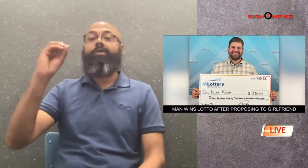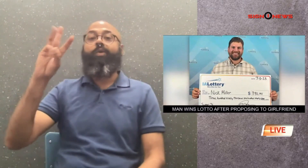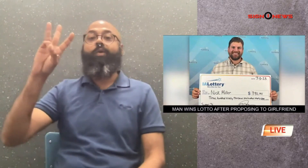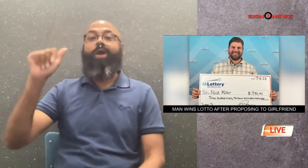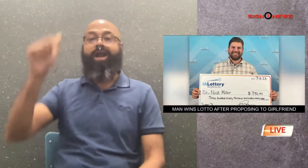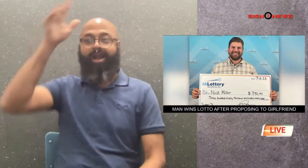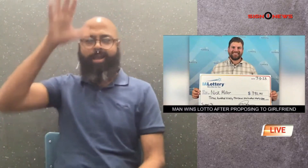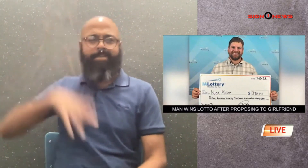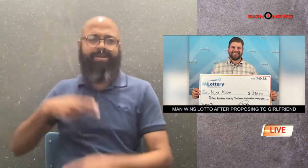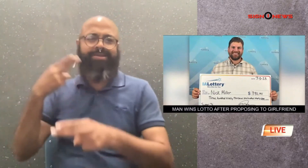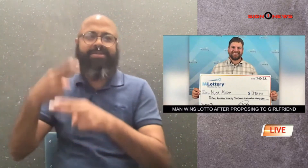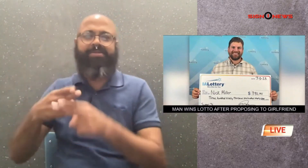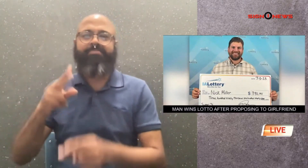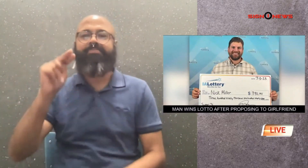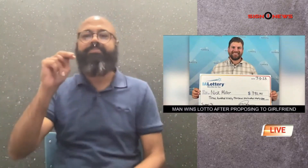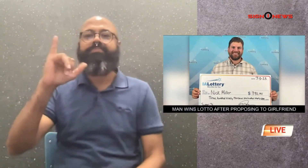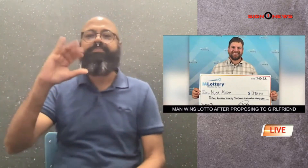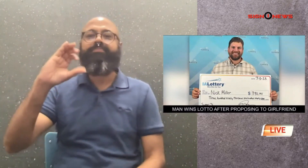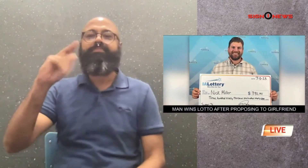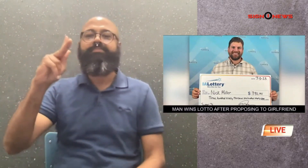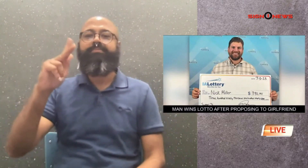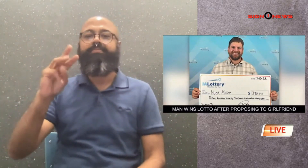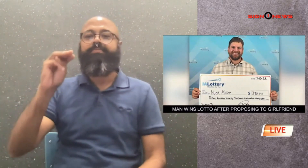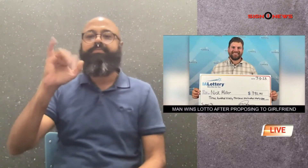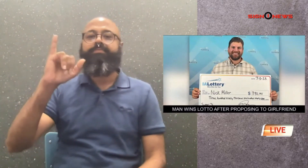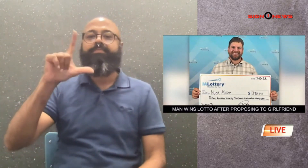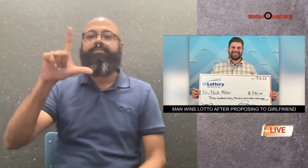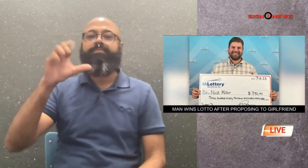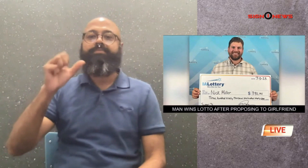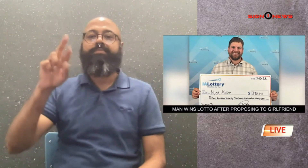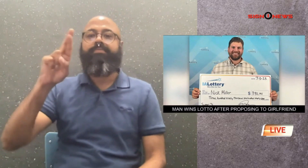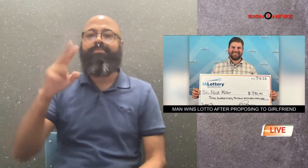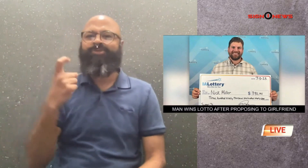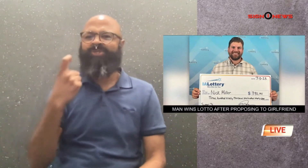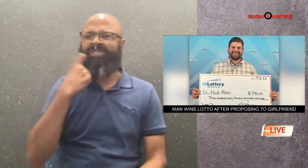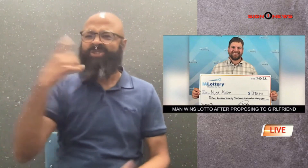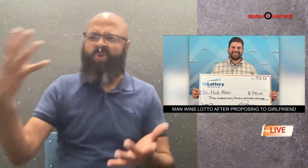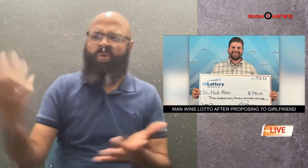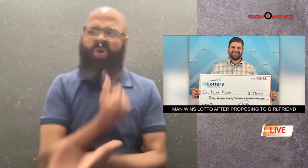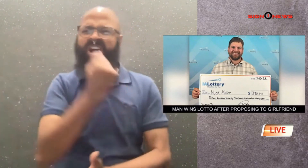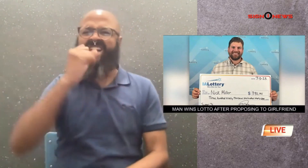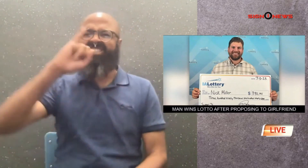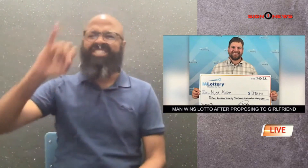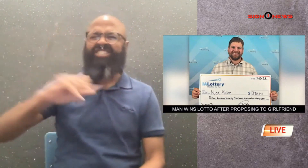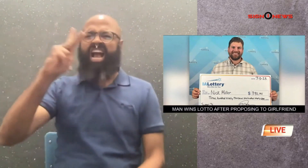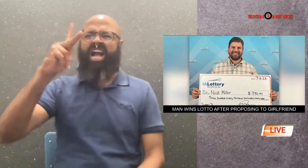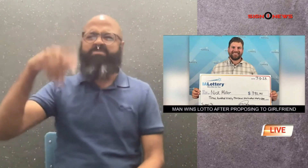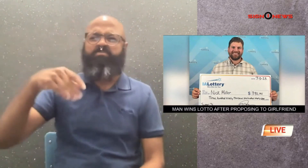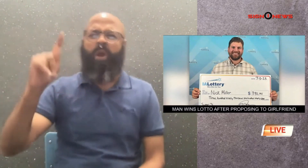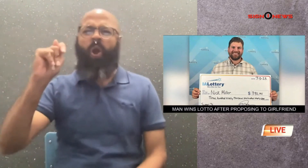An Iowa man named Nick Miller recently won the jackpot in more ways than won.